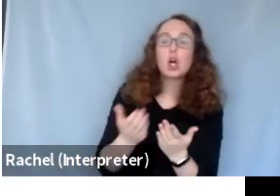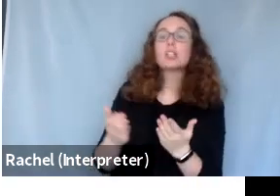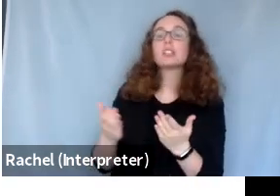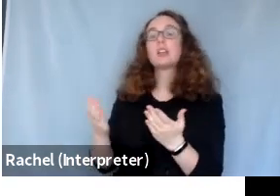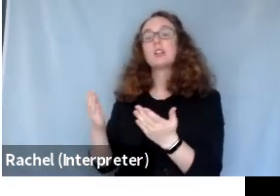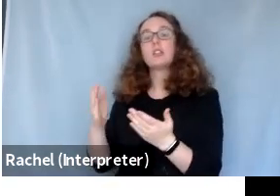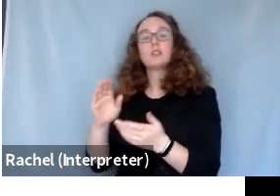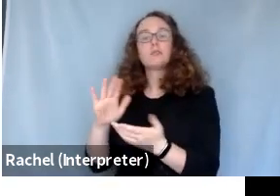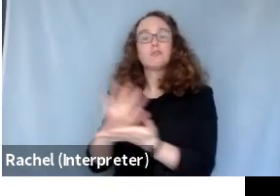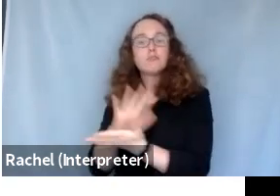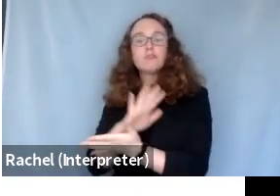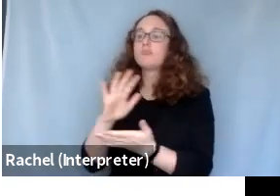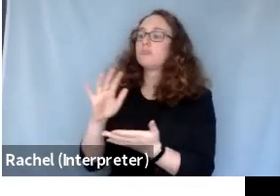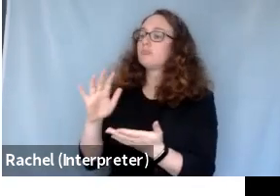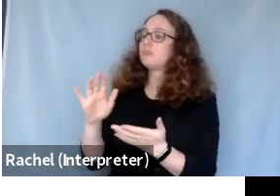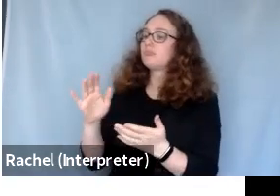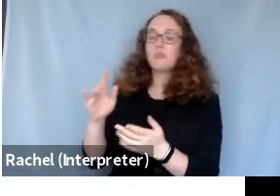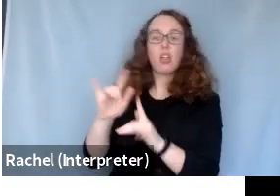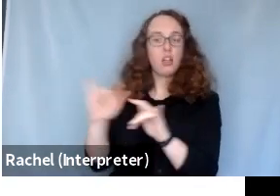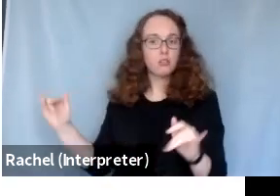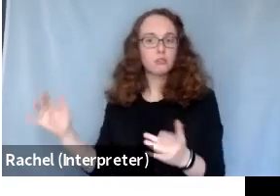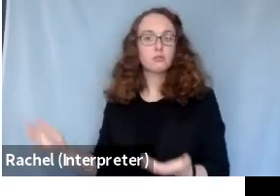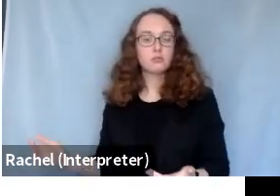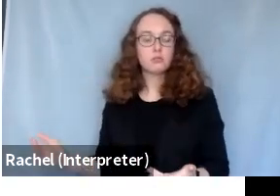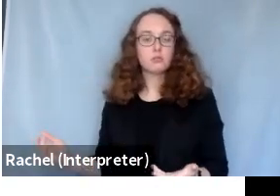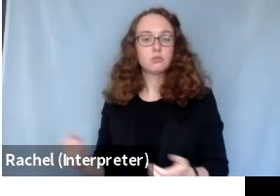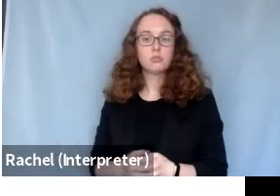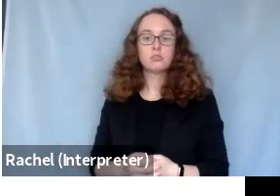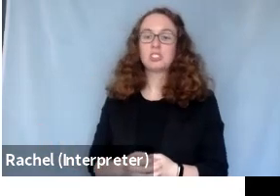a little robotic if you will, and get people quickly to the line just so